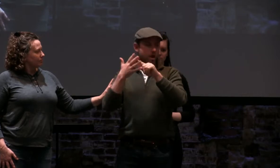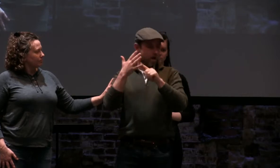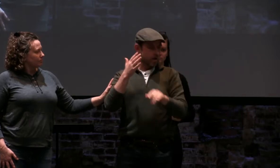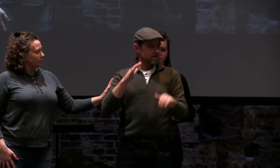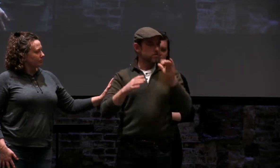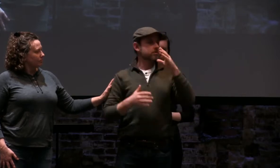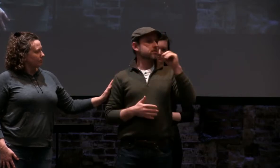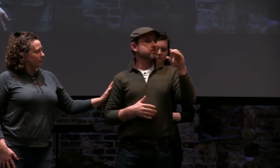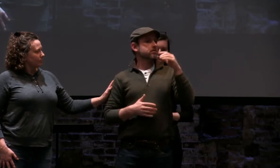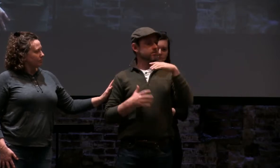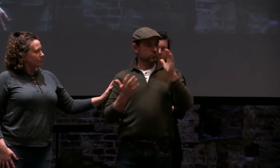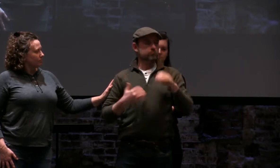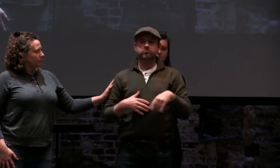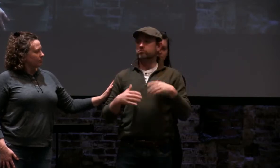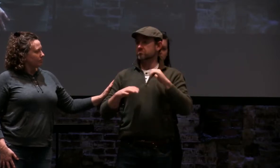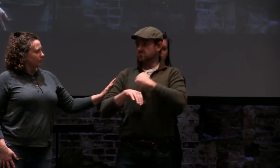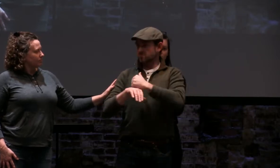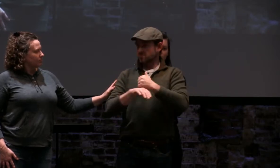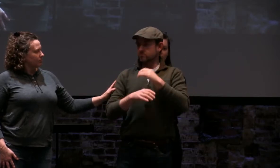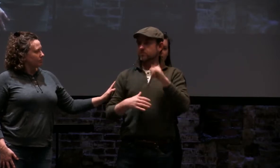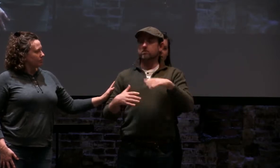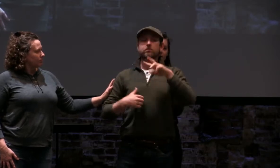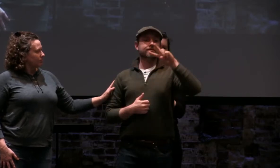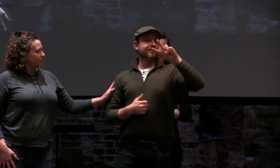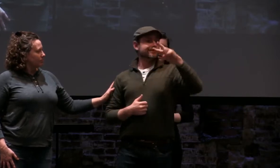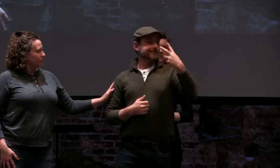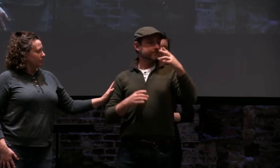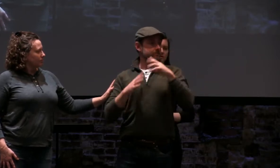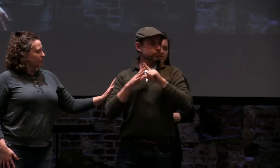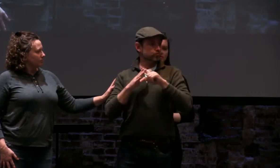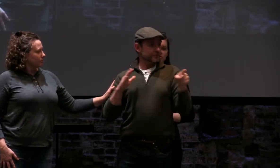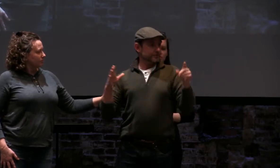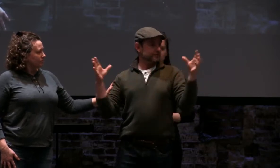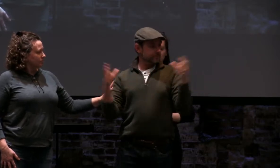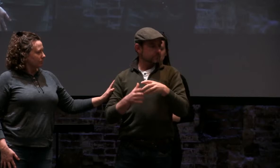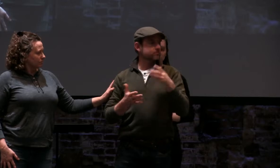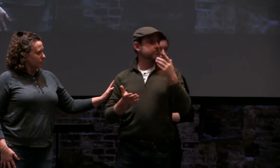creating bylaws and domain names and all those logistics.